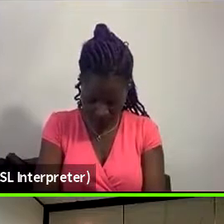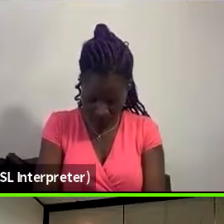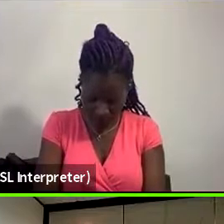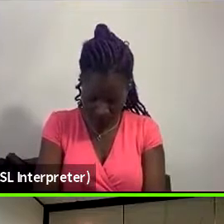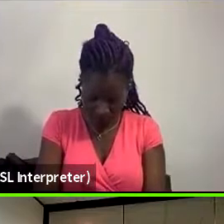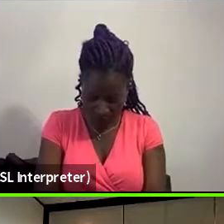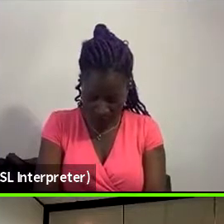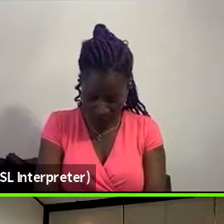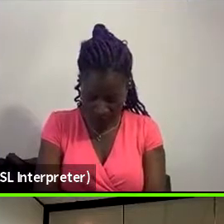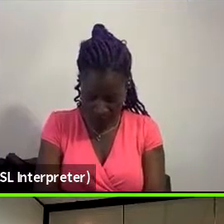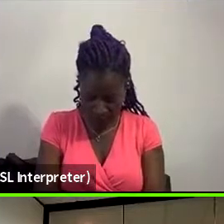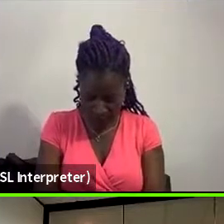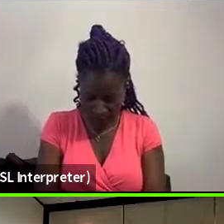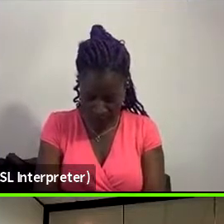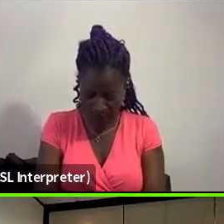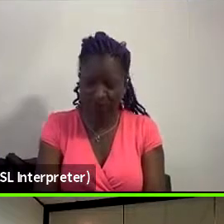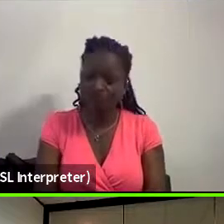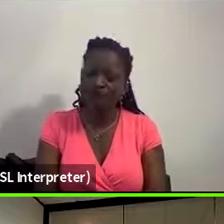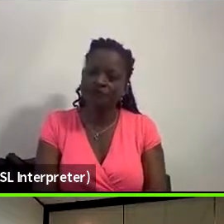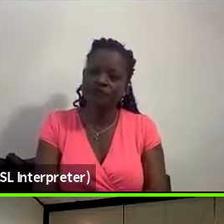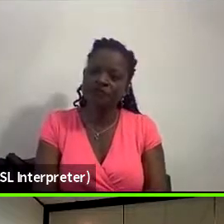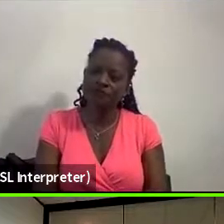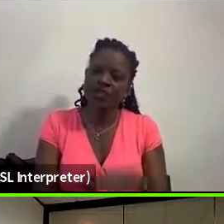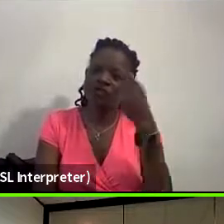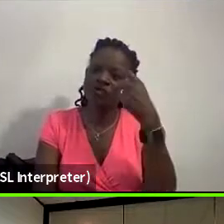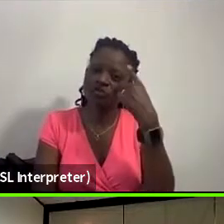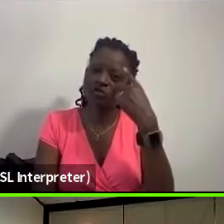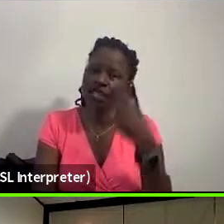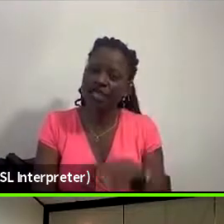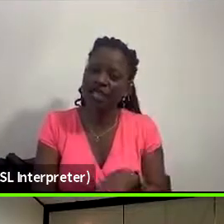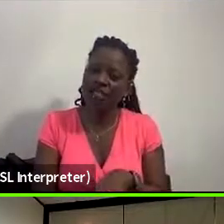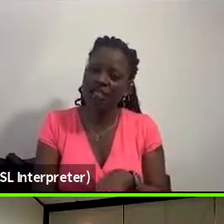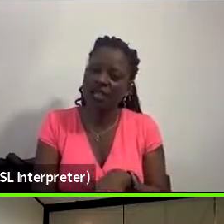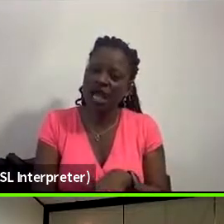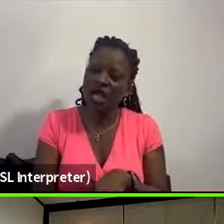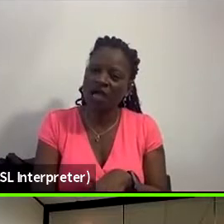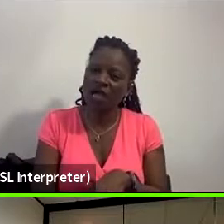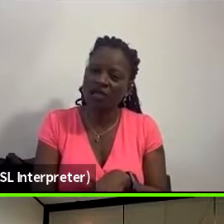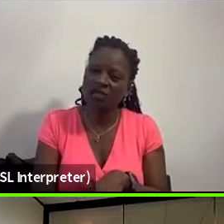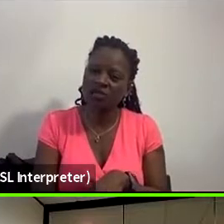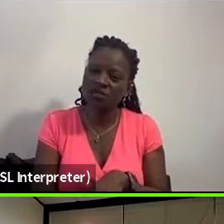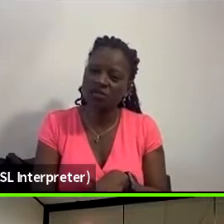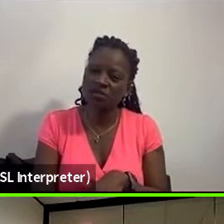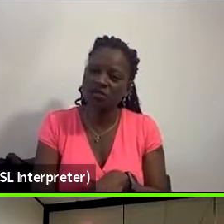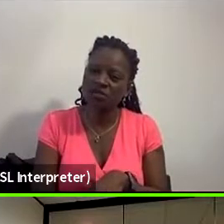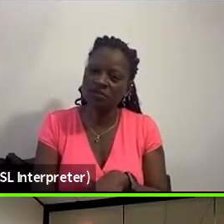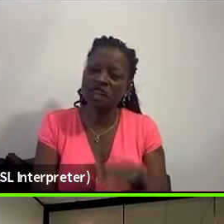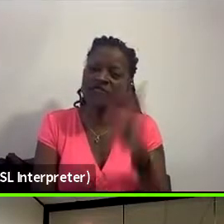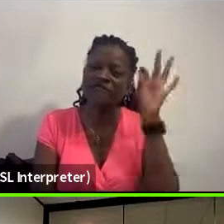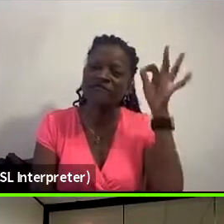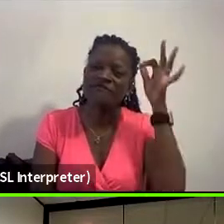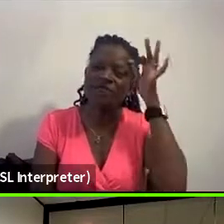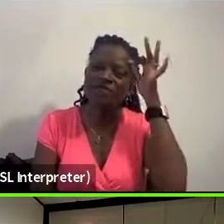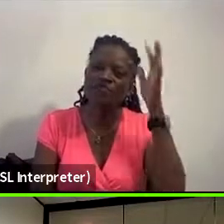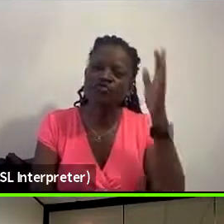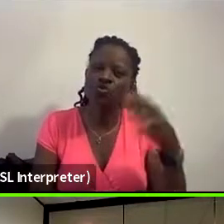direct remember that we our model is that the federal health care programs and